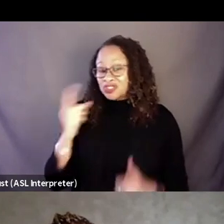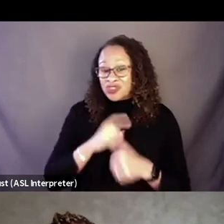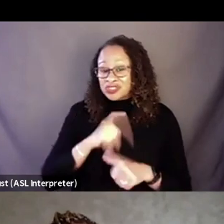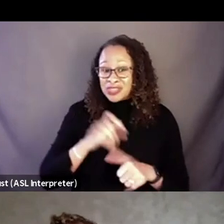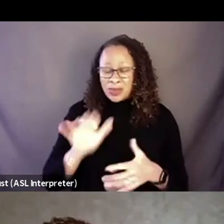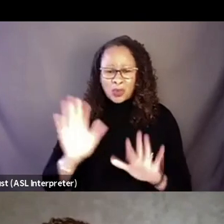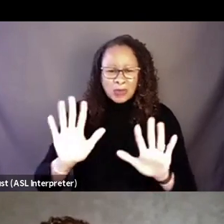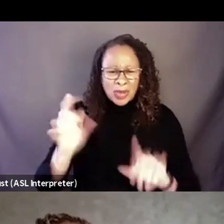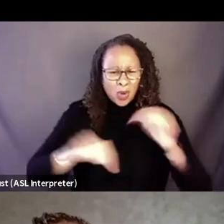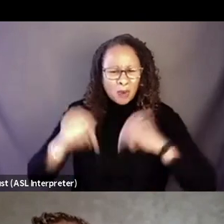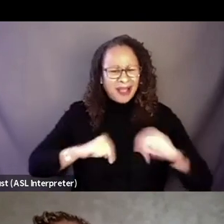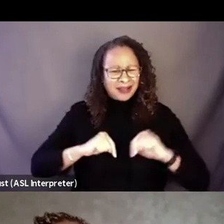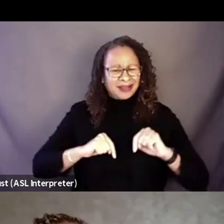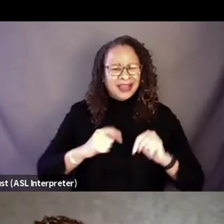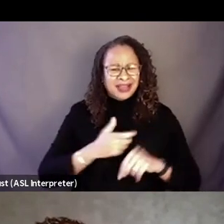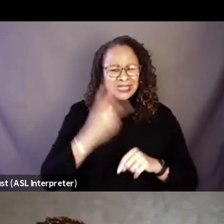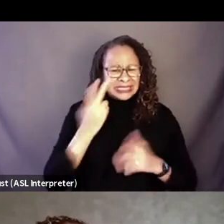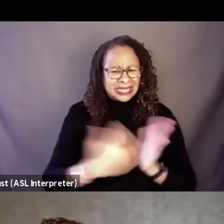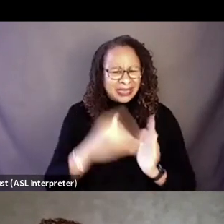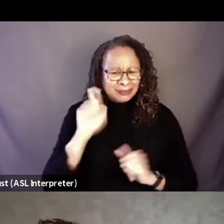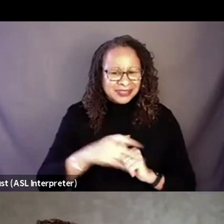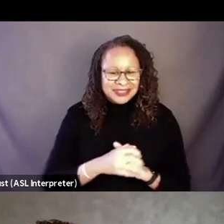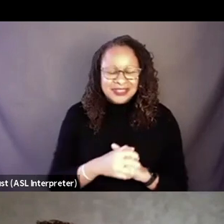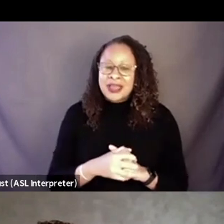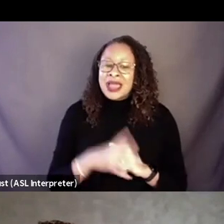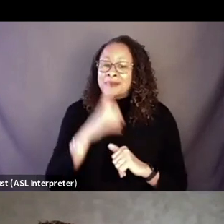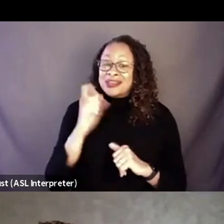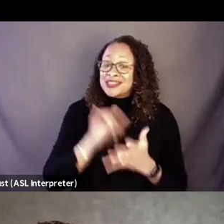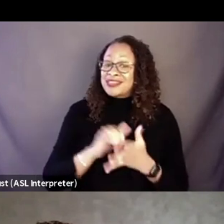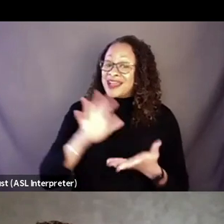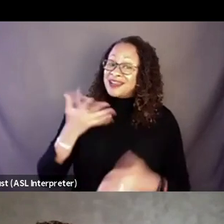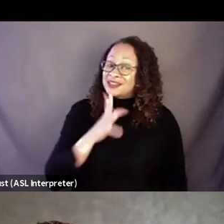'Cause it kind of speaks to everything that we go through